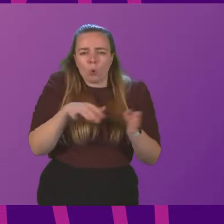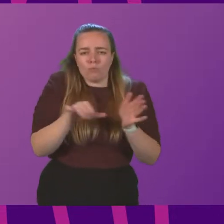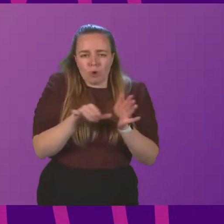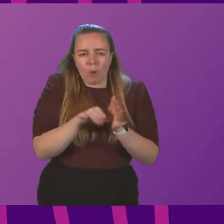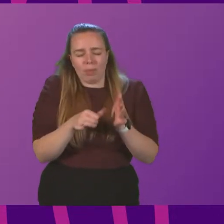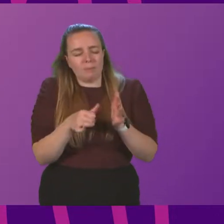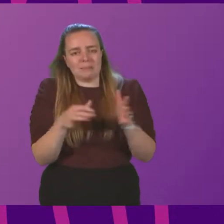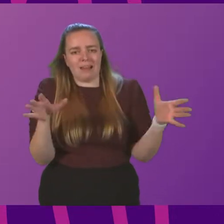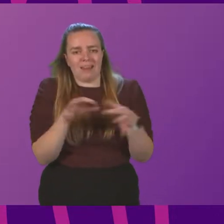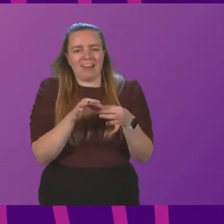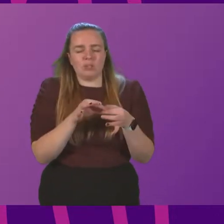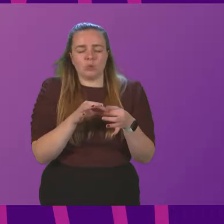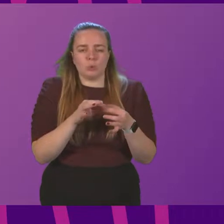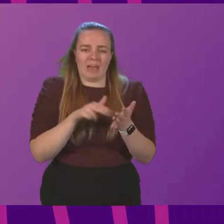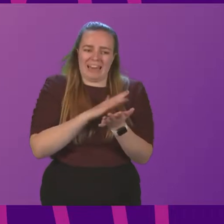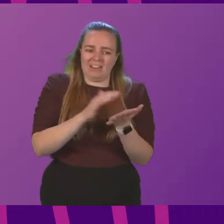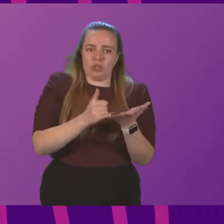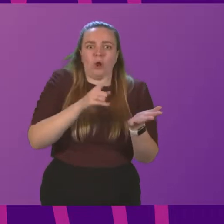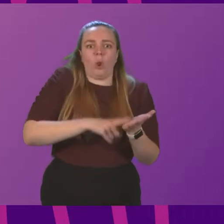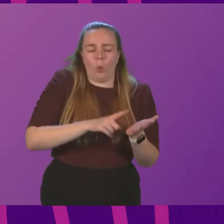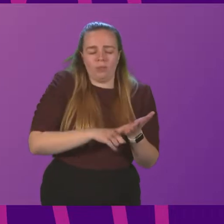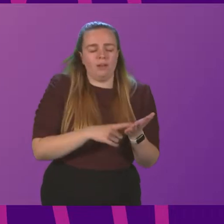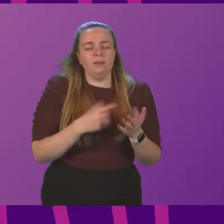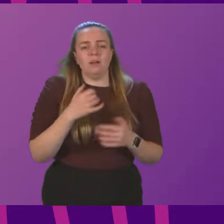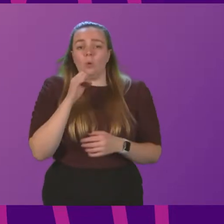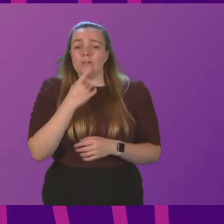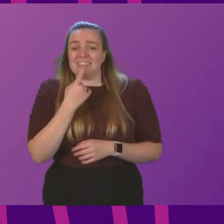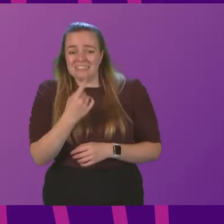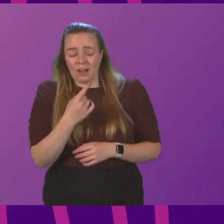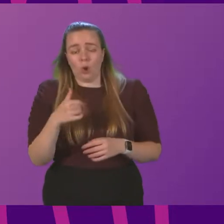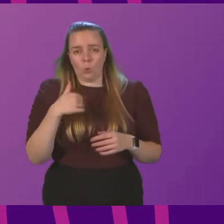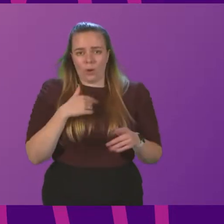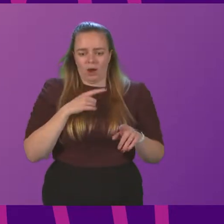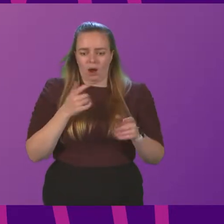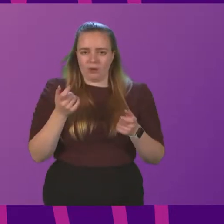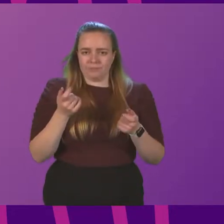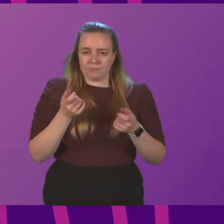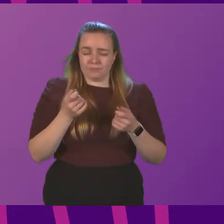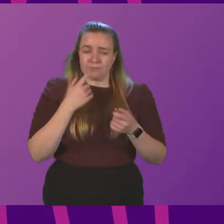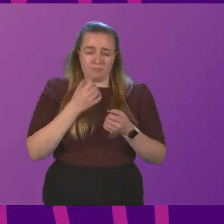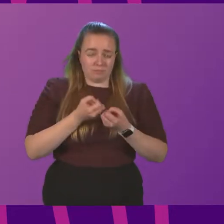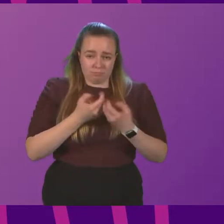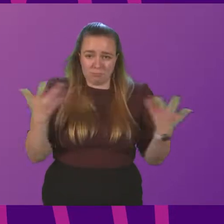in NHS Lothian. We are administering record numbers of vaccinations and such problems will